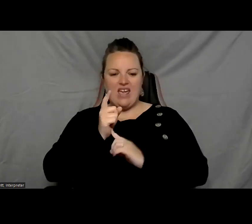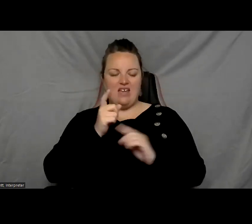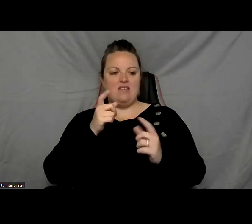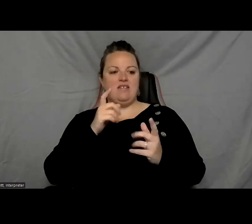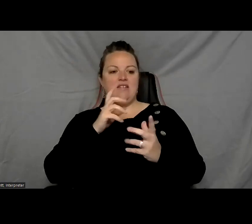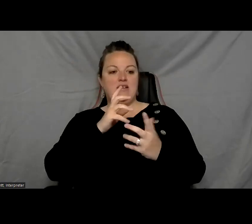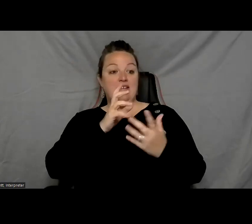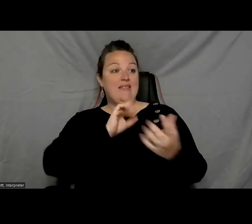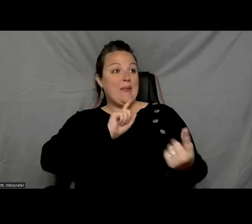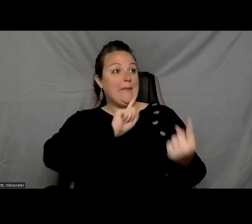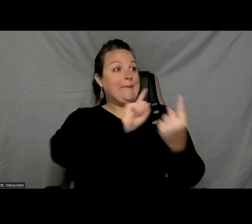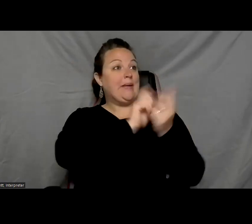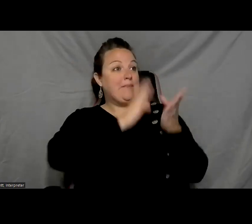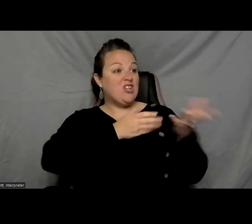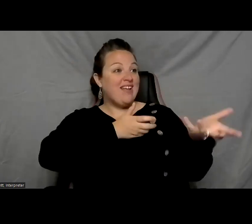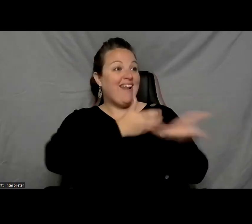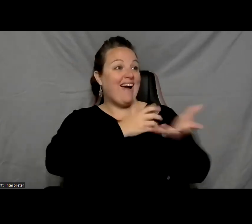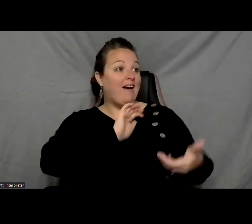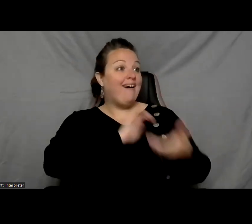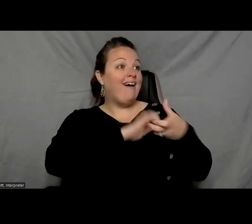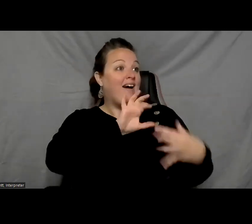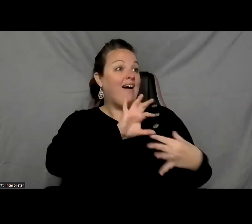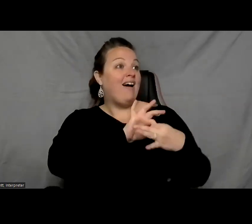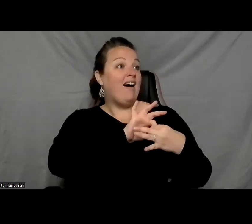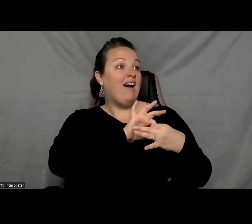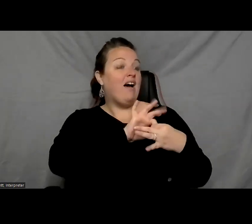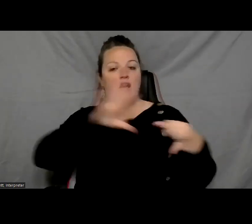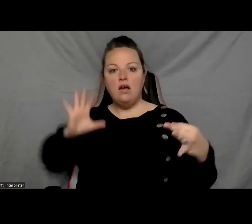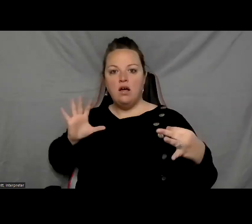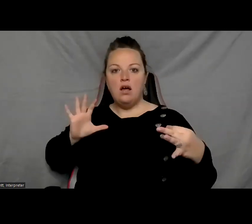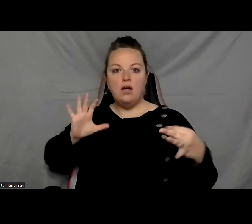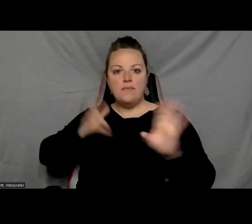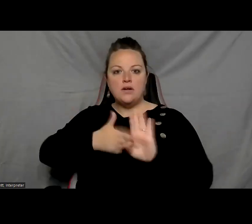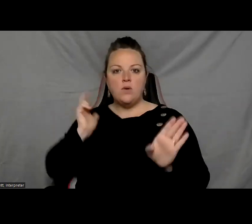watch their care givers leave in droves. Imagine the implications of training new staff